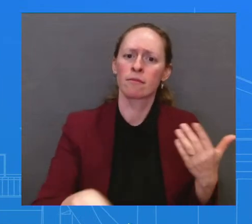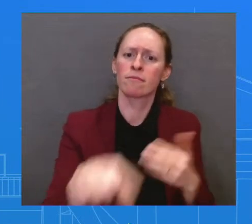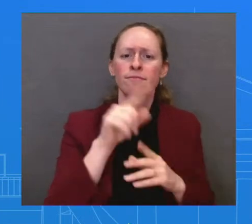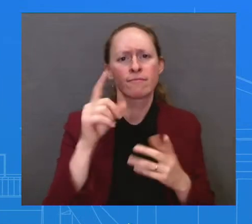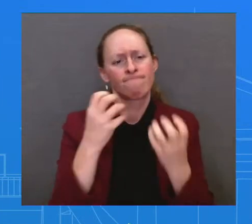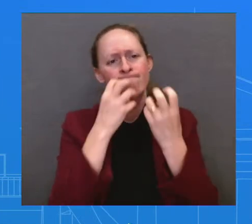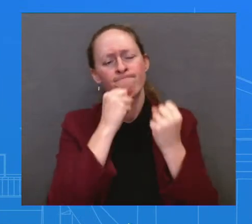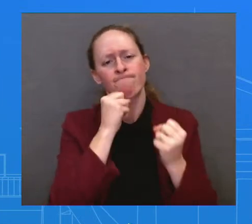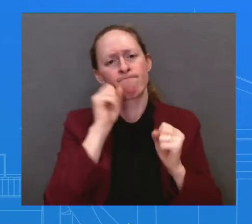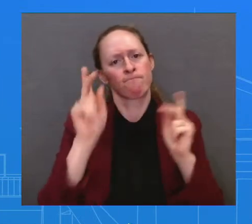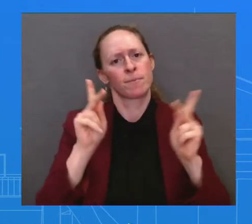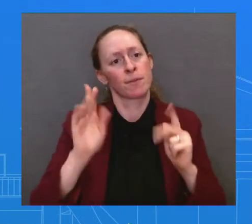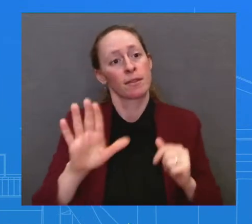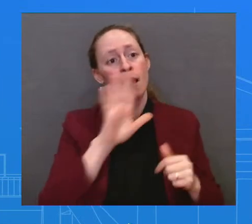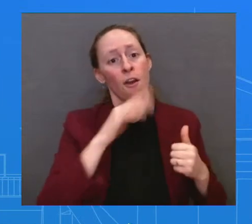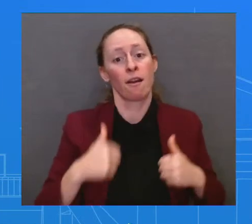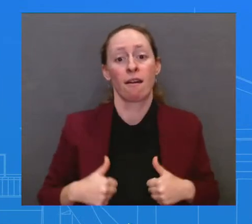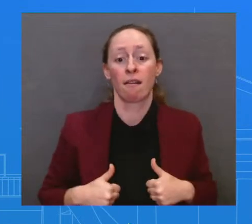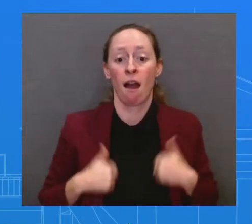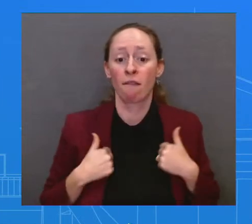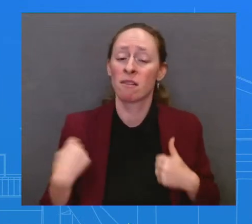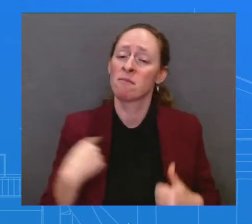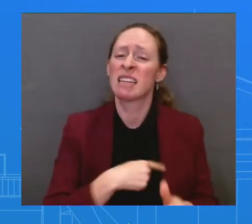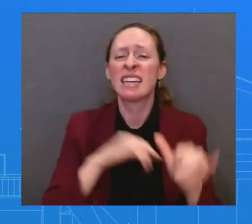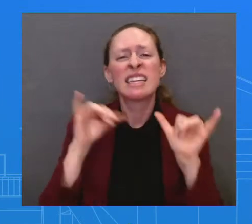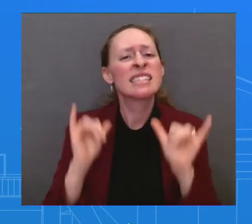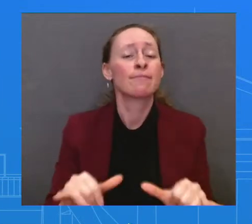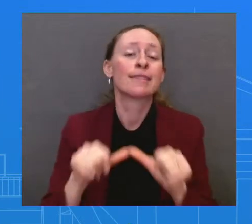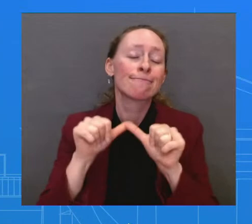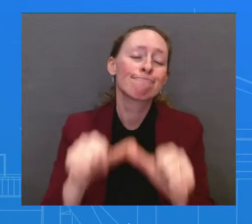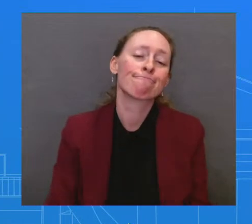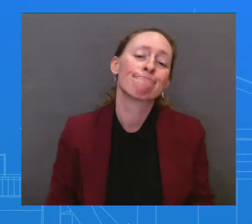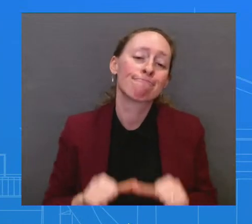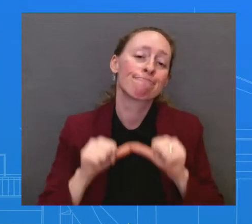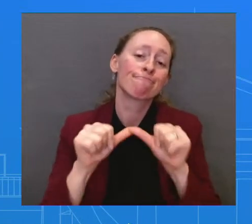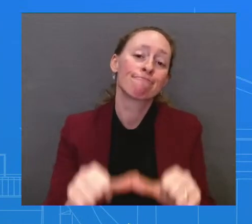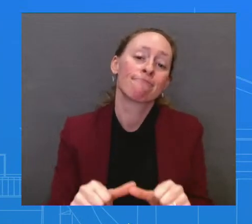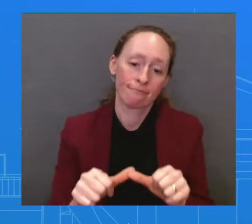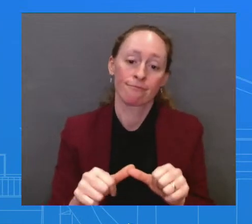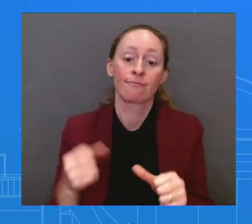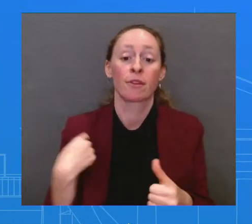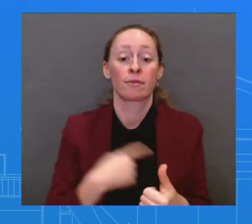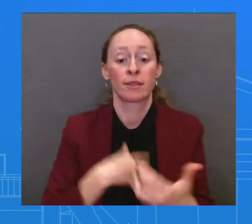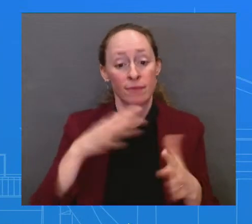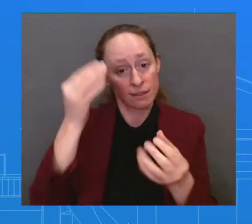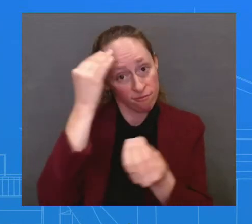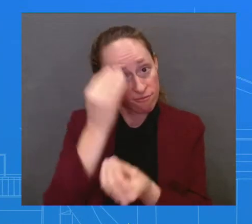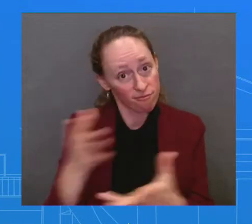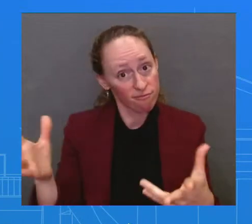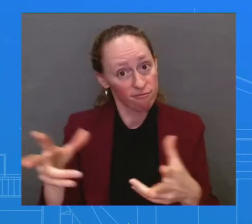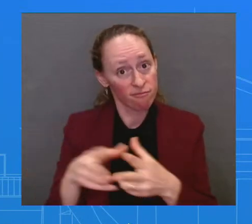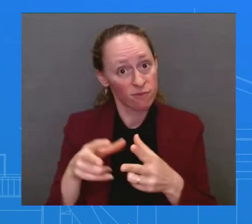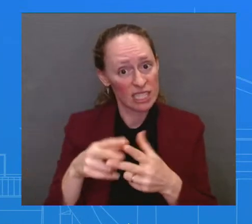Again, we just announced three more additional enforcement pathways or ways to move forward on this.